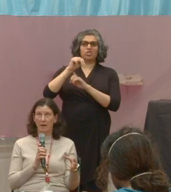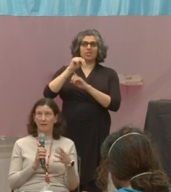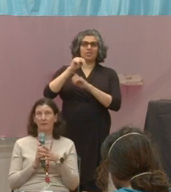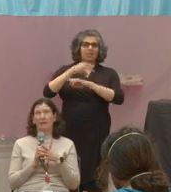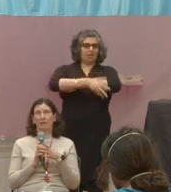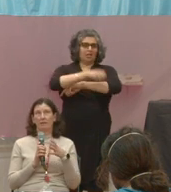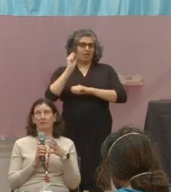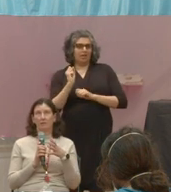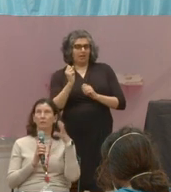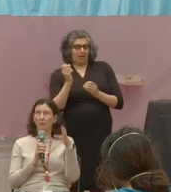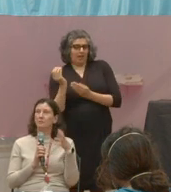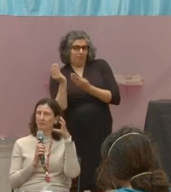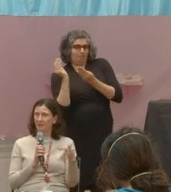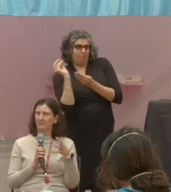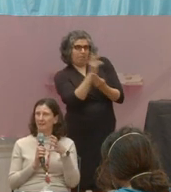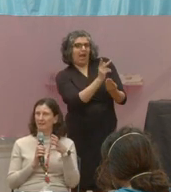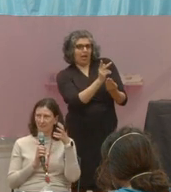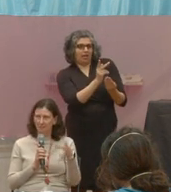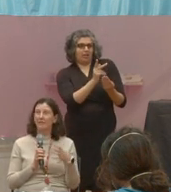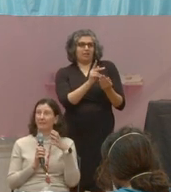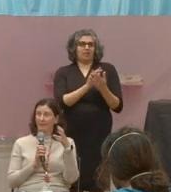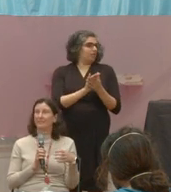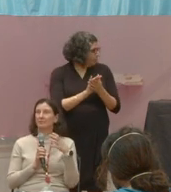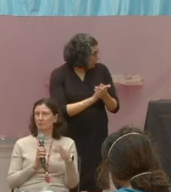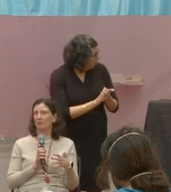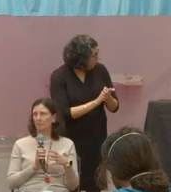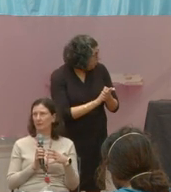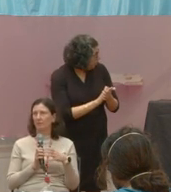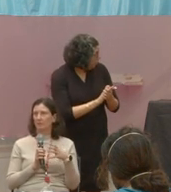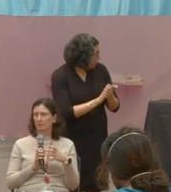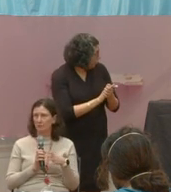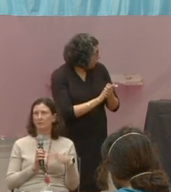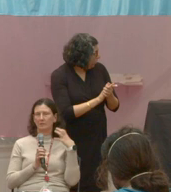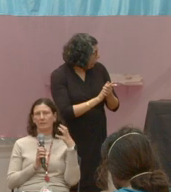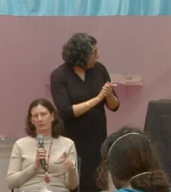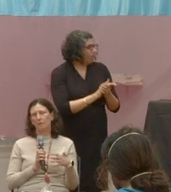tribe. And you know, those are things that can that add to the responsibility of the institution to keep